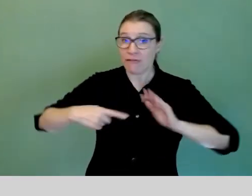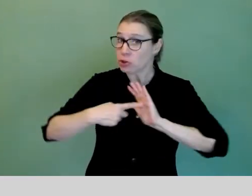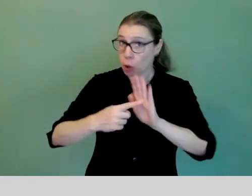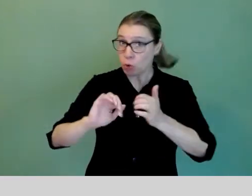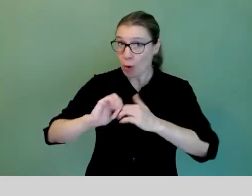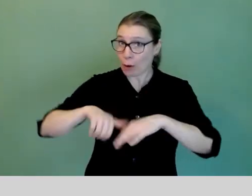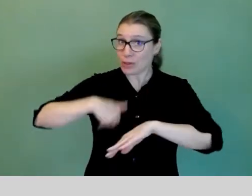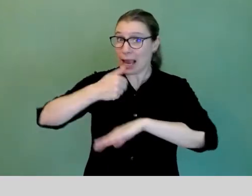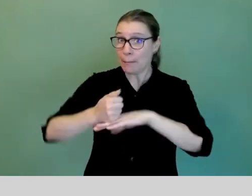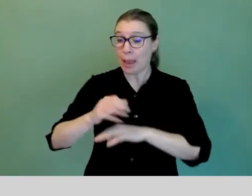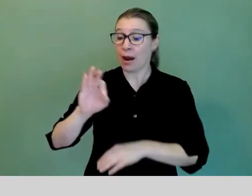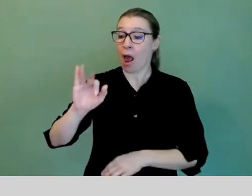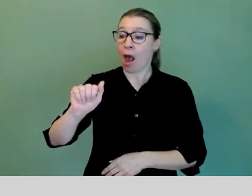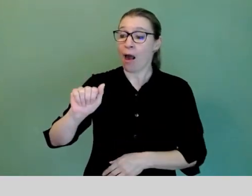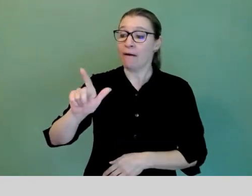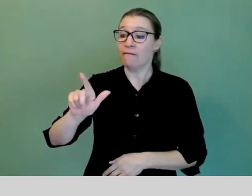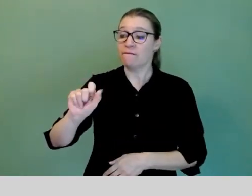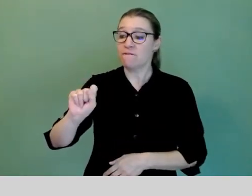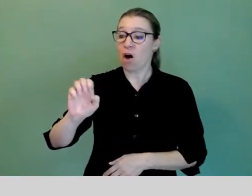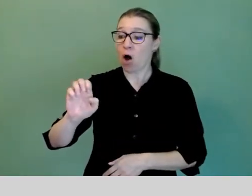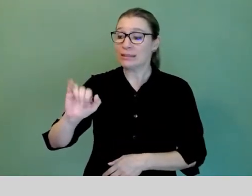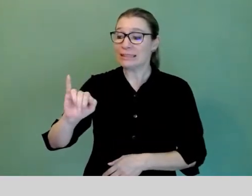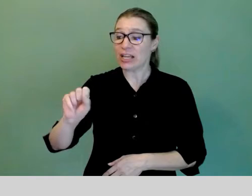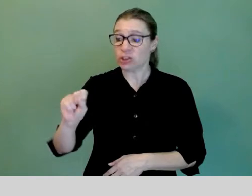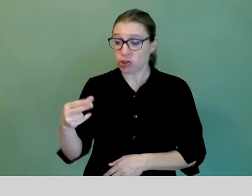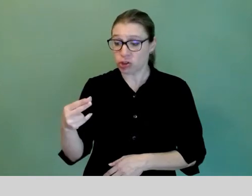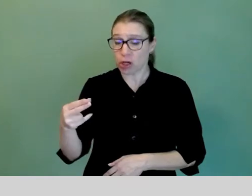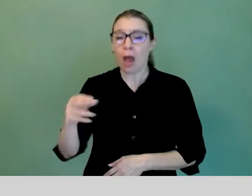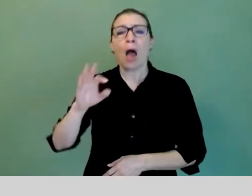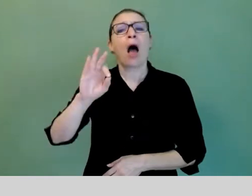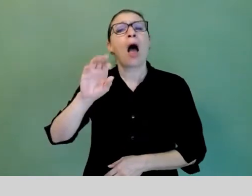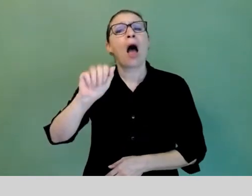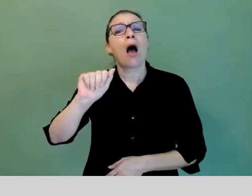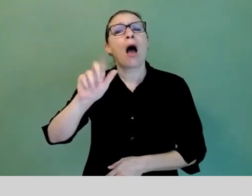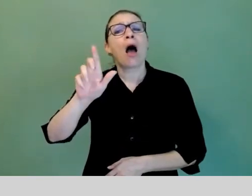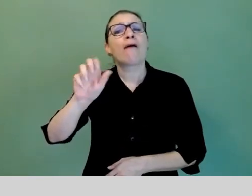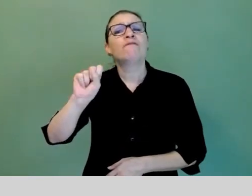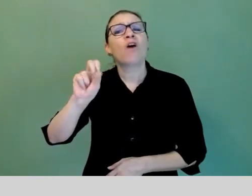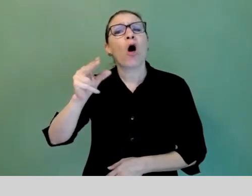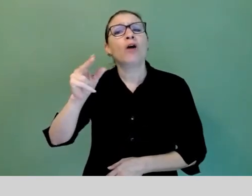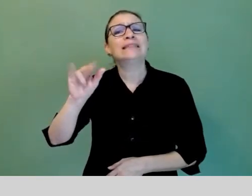A False-ish is just the same as True-ish, but it returns the opposite results.